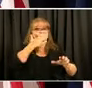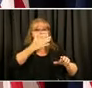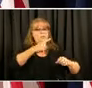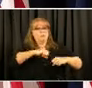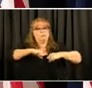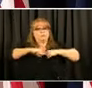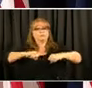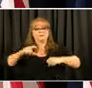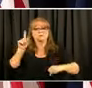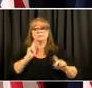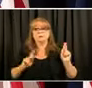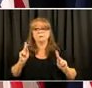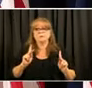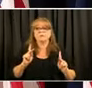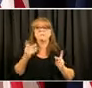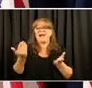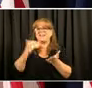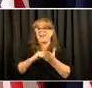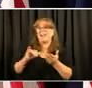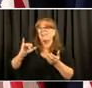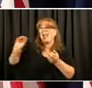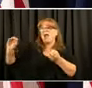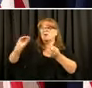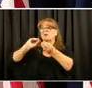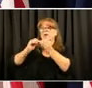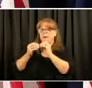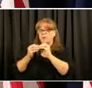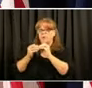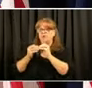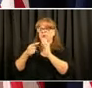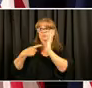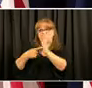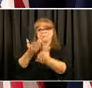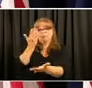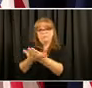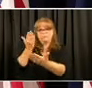strong then you also need a strong public health capacity to really provide early intelligence into